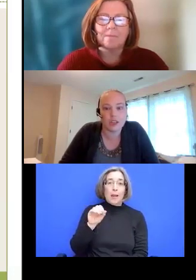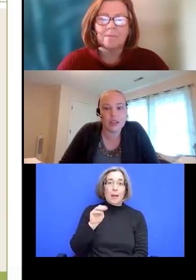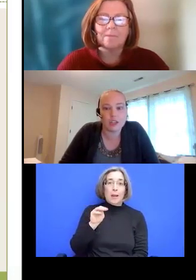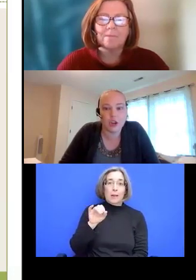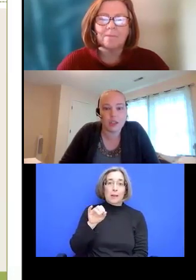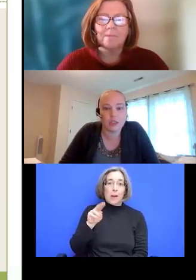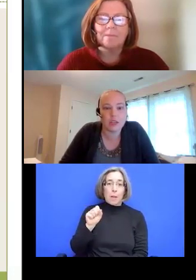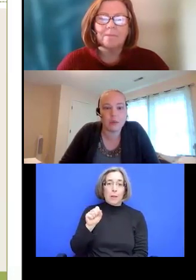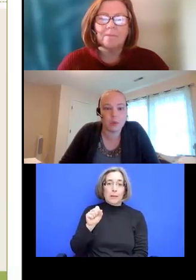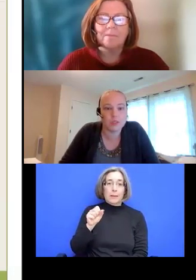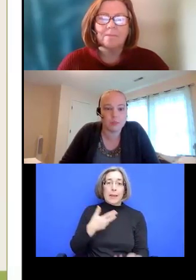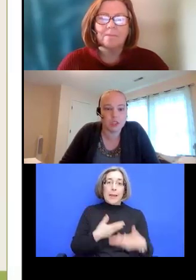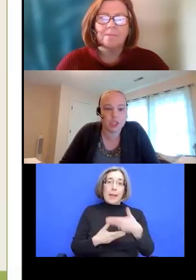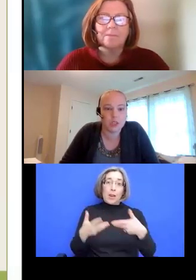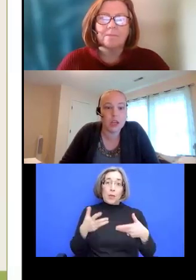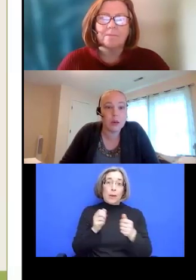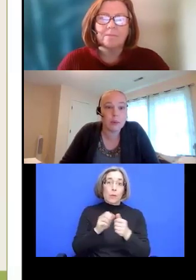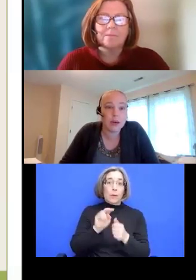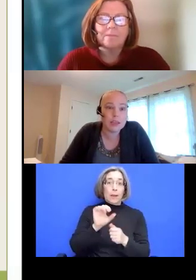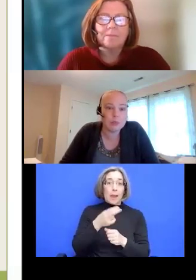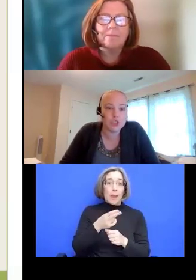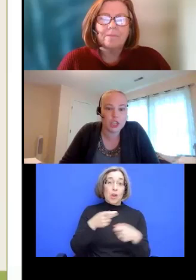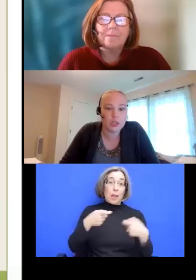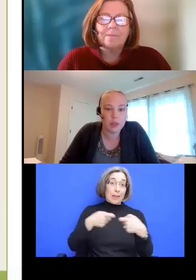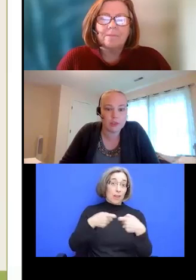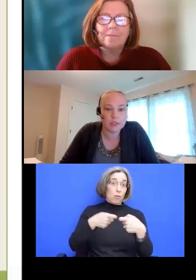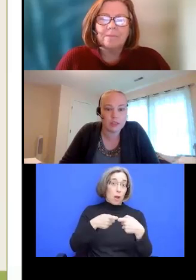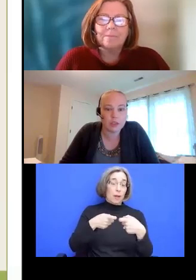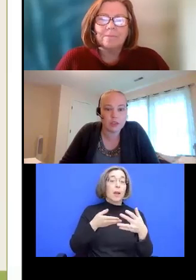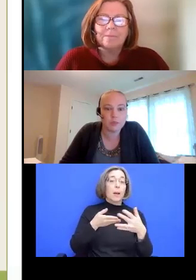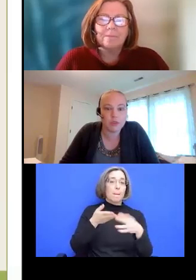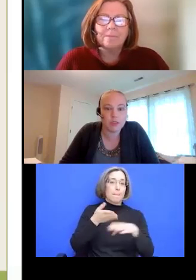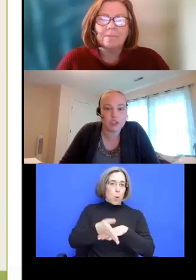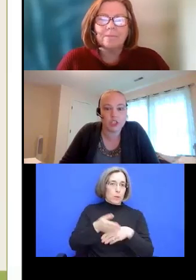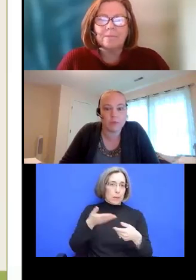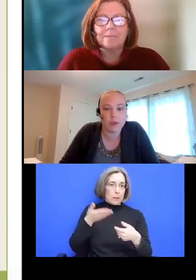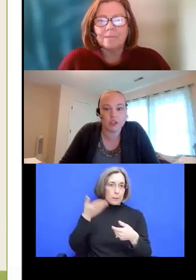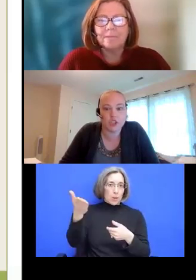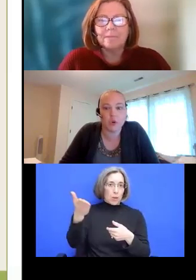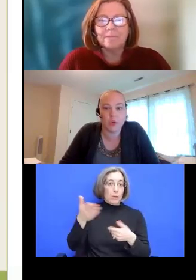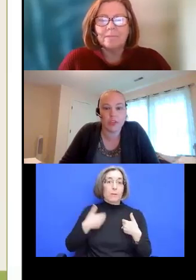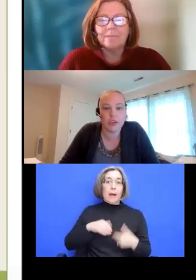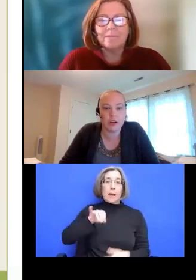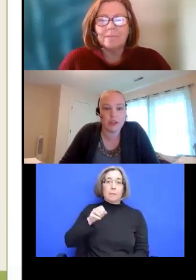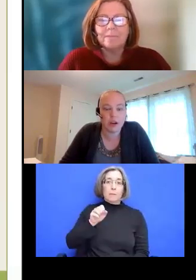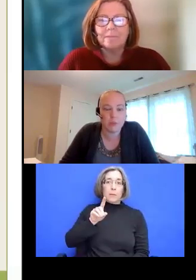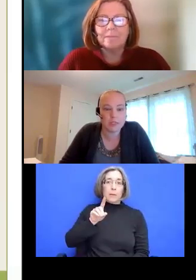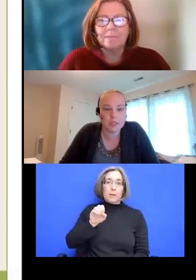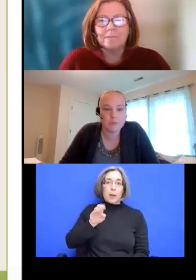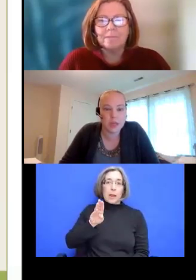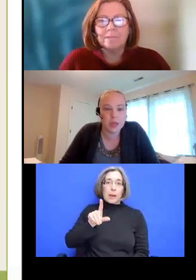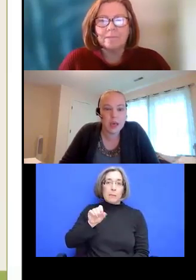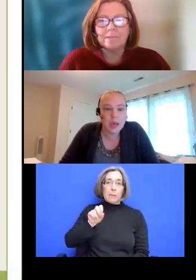Electronically Post Submission." My name is Jade Blevins, customer relationship manager with the eRA Commons teams,